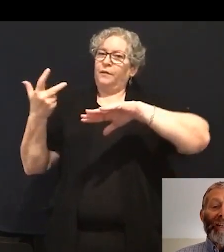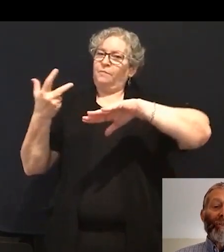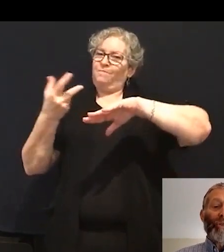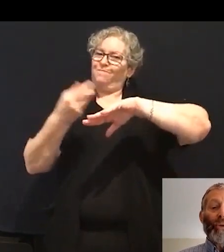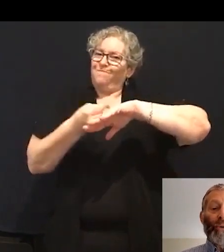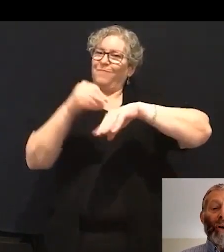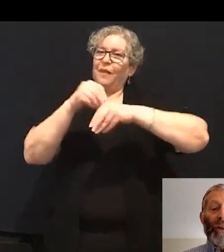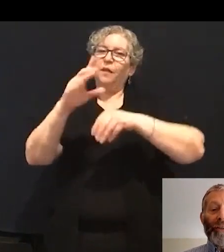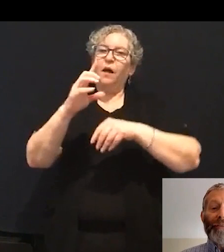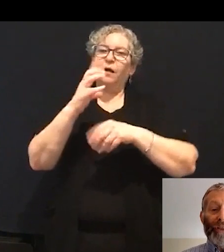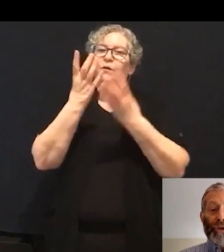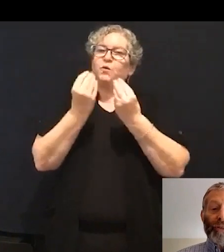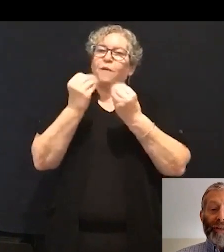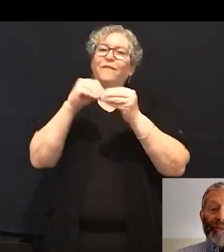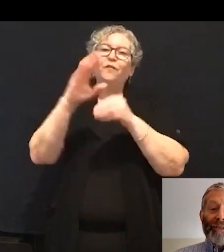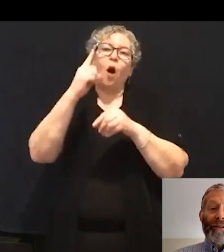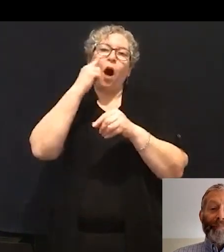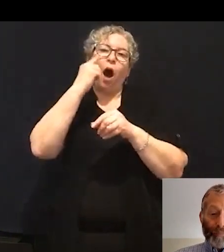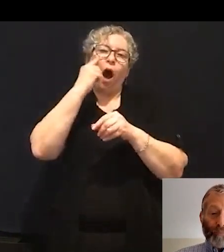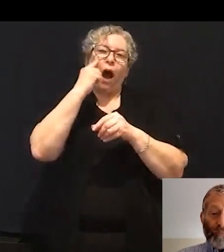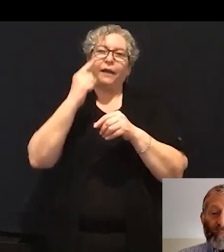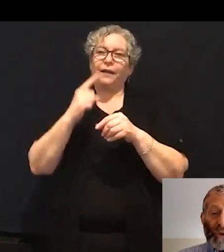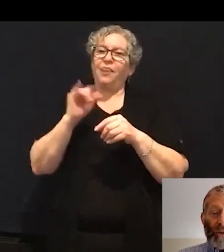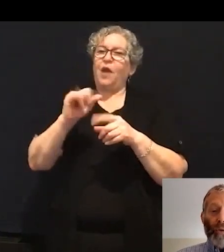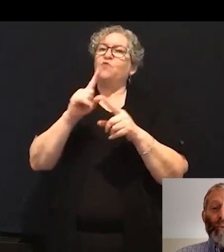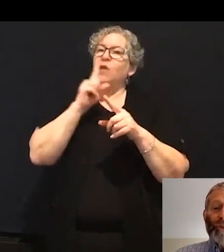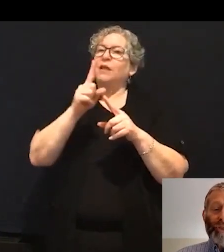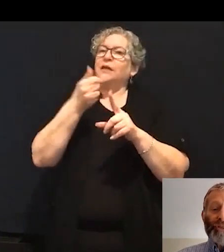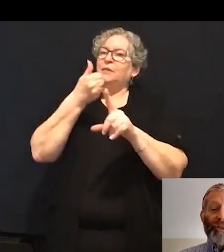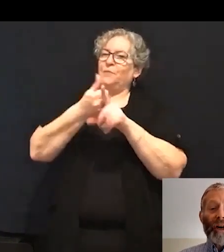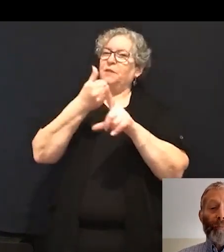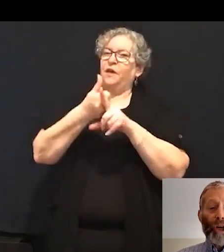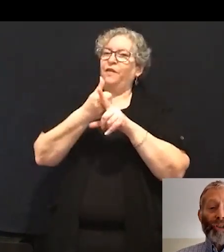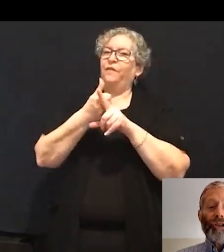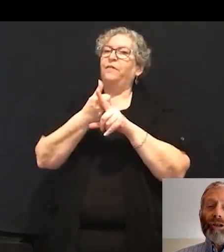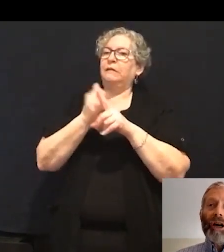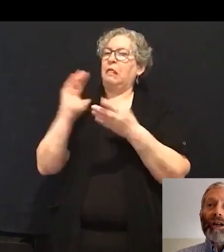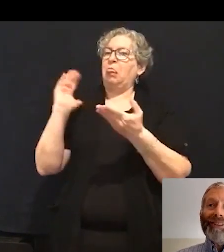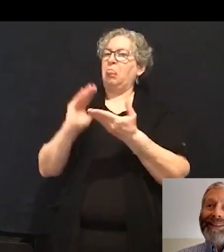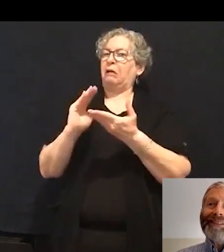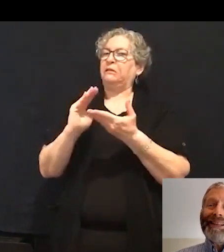into the vitreous, which is a much less